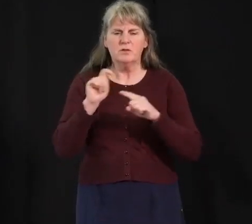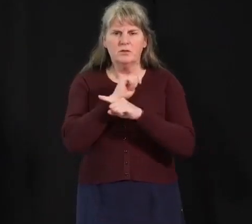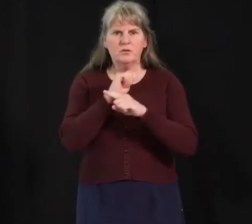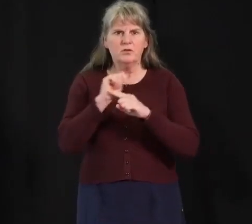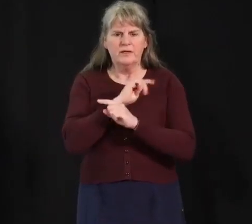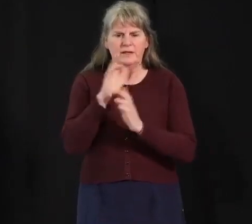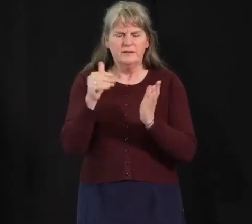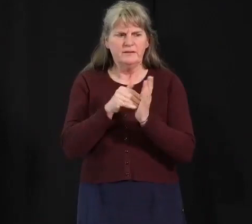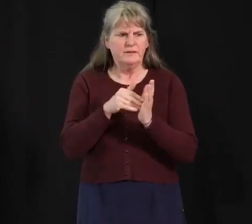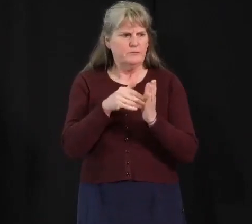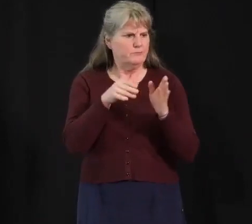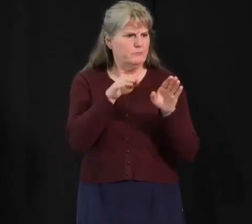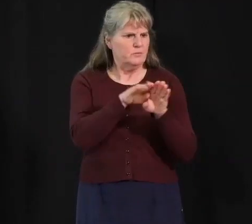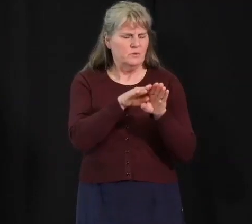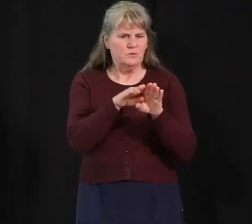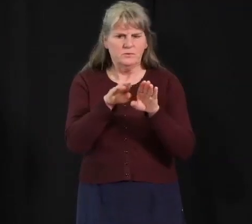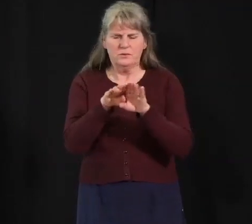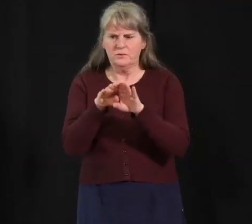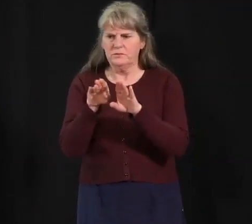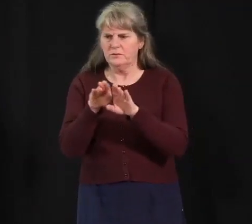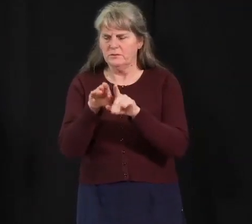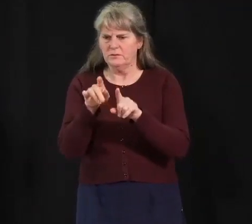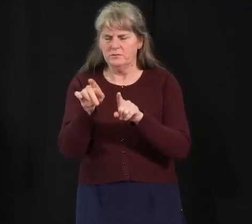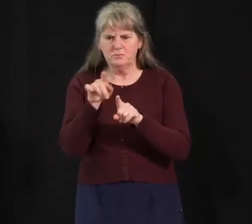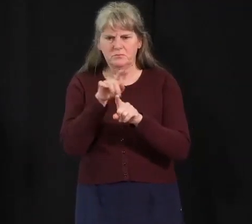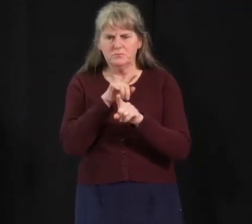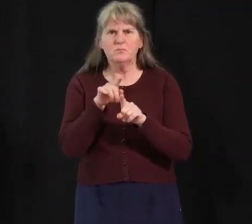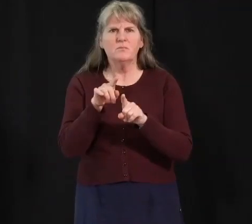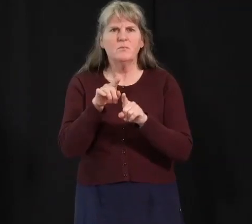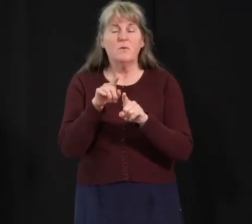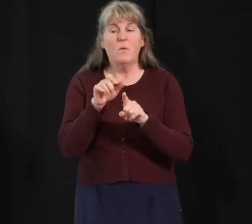I will say the same thing in English. The question was around why is